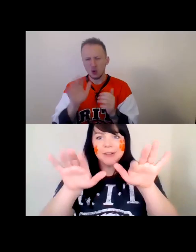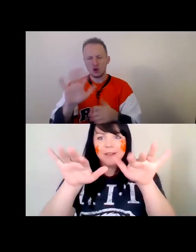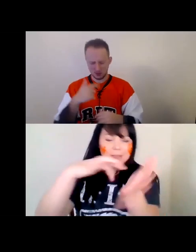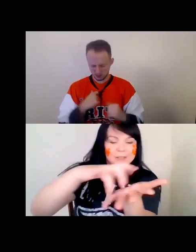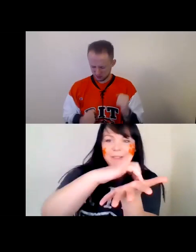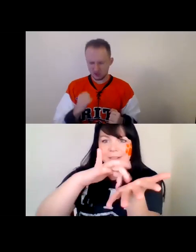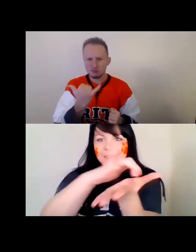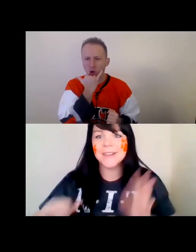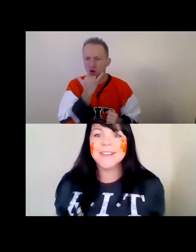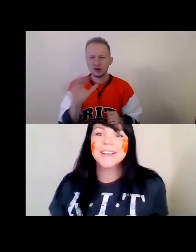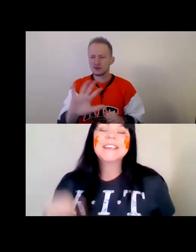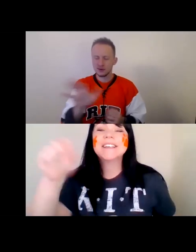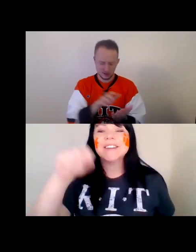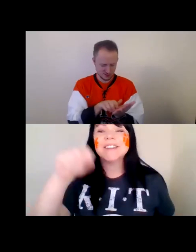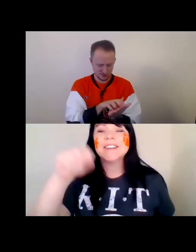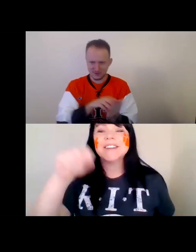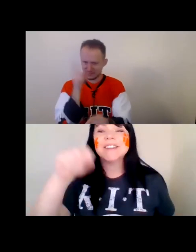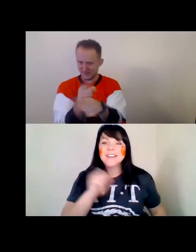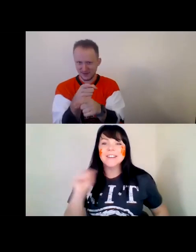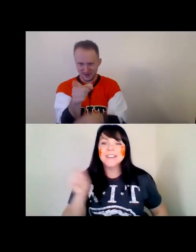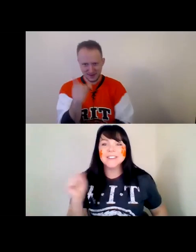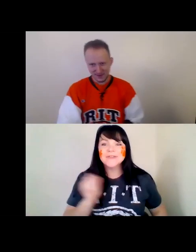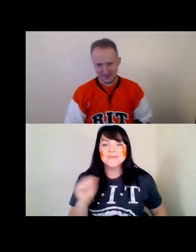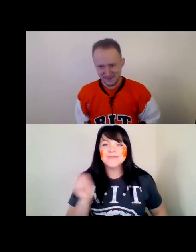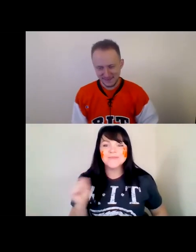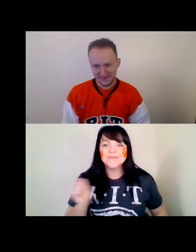Matt: Wait, I guess that is wrong – yes, the calculators! Michelle: Get out your fingers, the calculators.